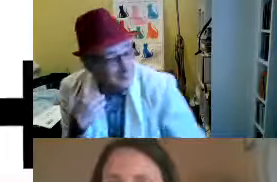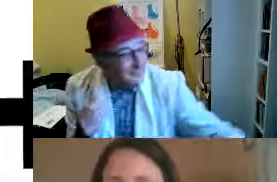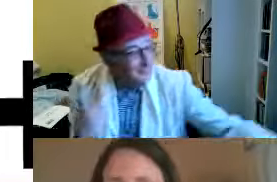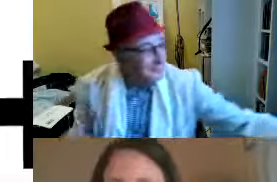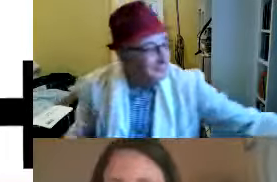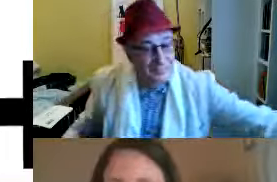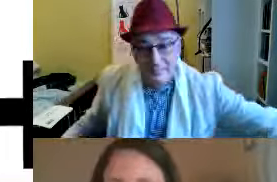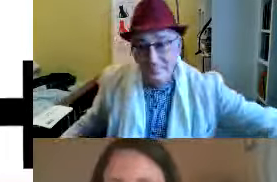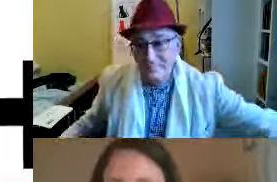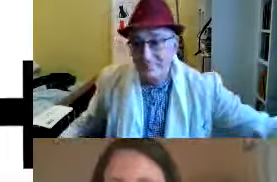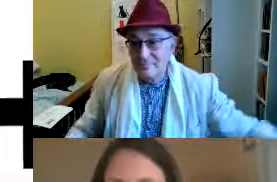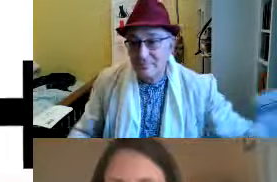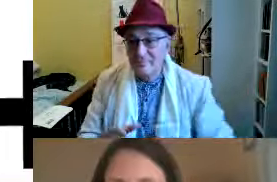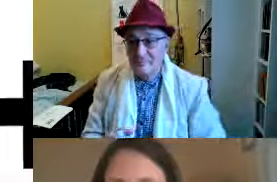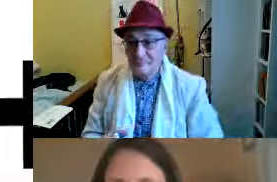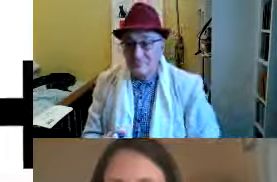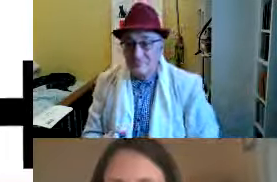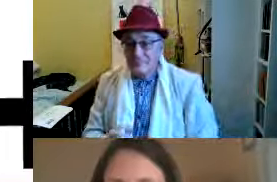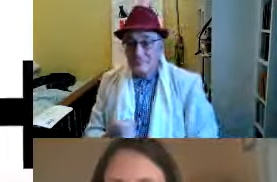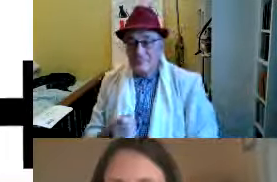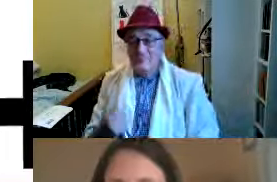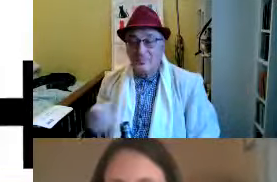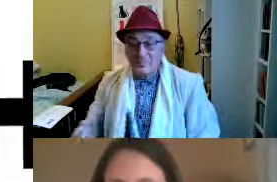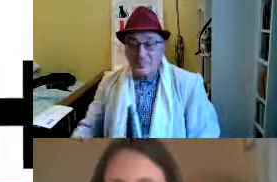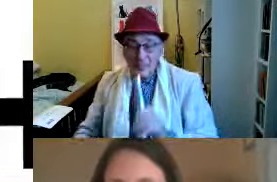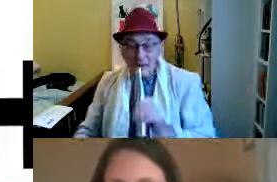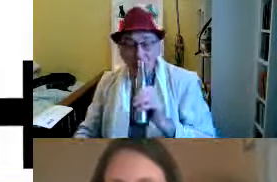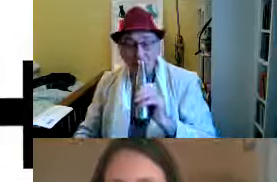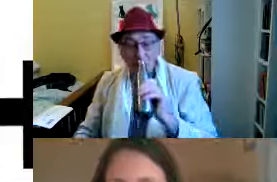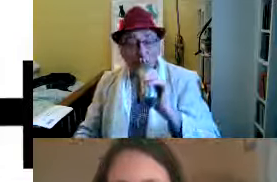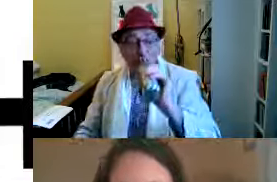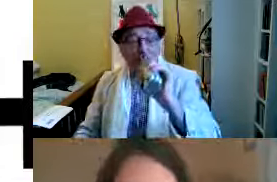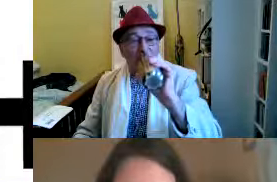mike do you mind if it's gaia do you mind if i ask a question quick before i pop off